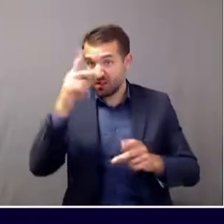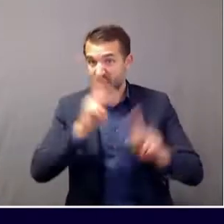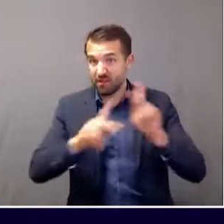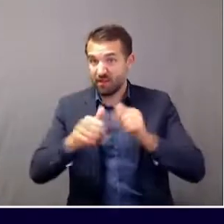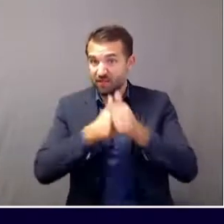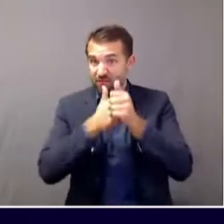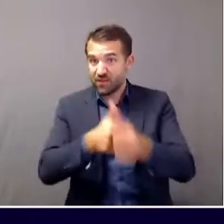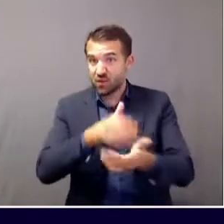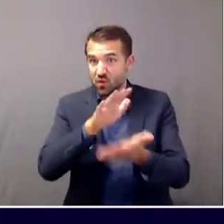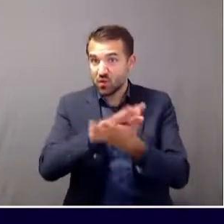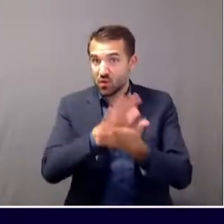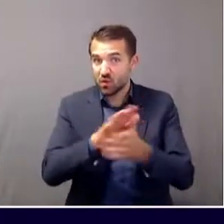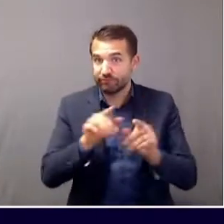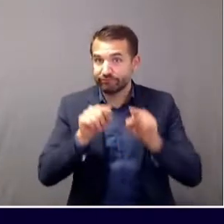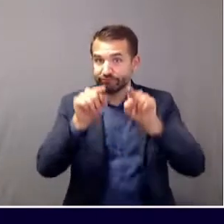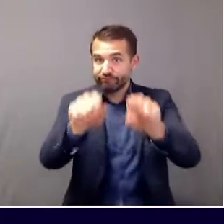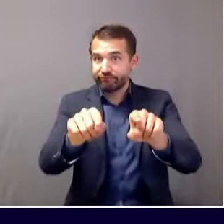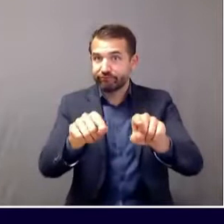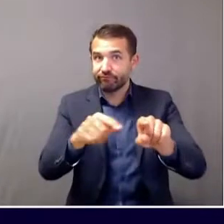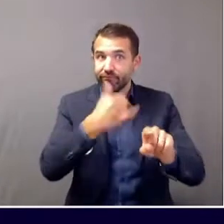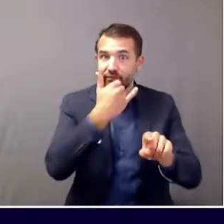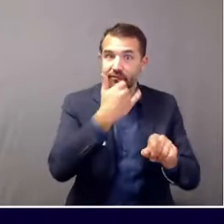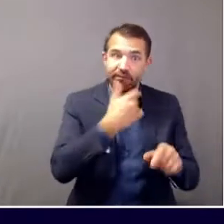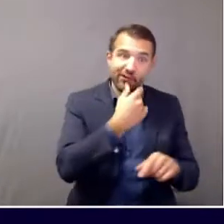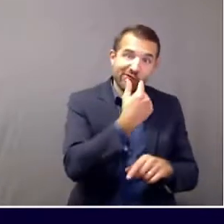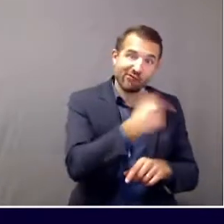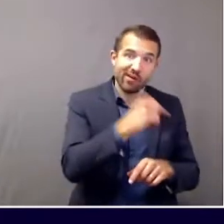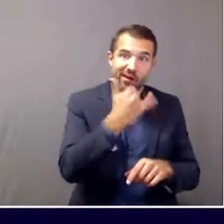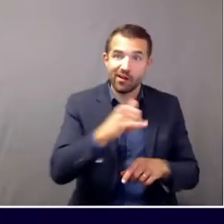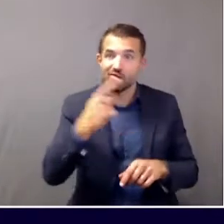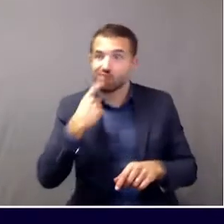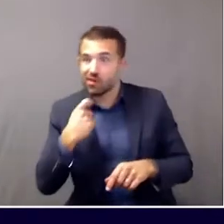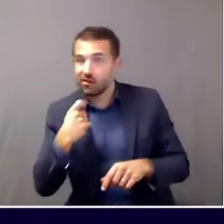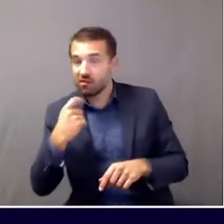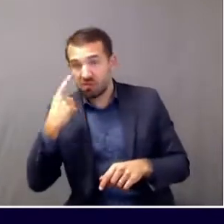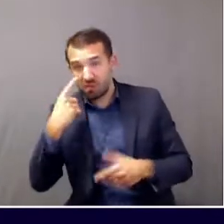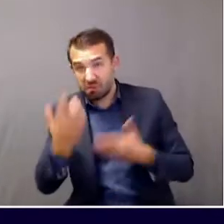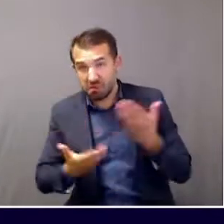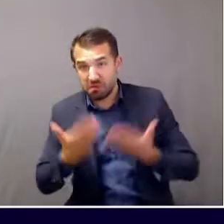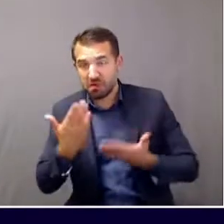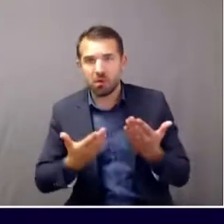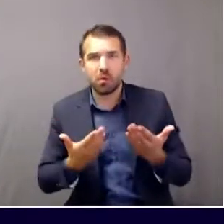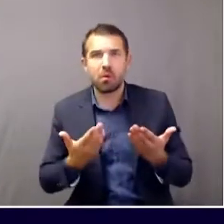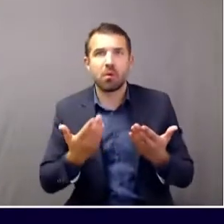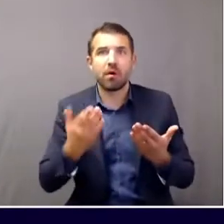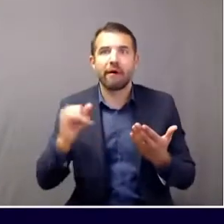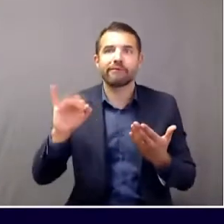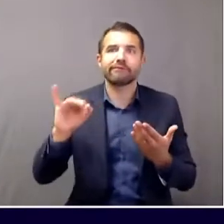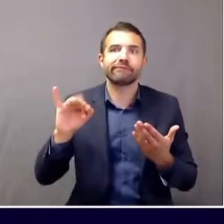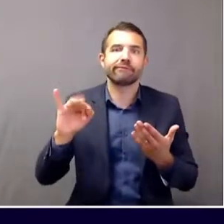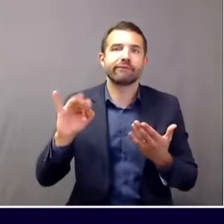then do you have concerns about going door to door could you